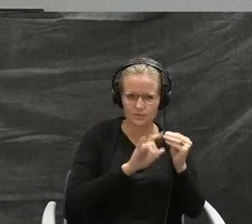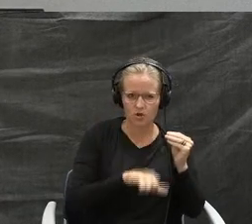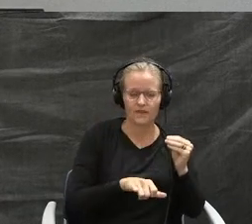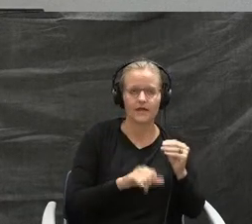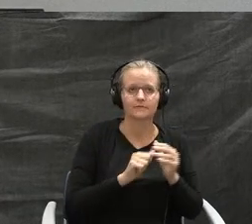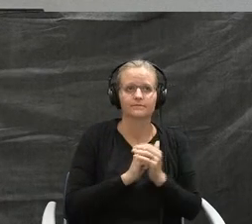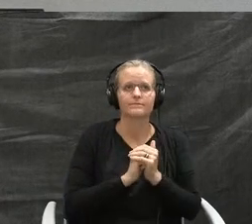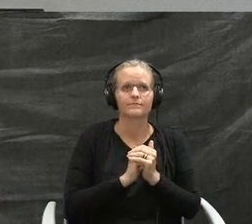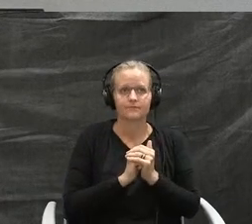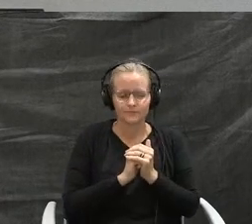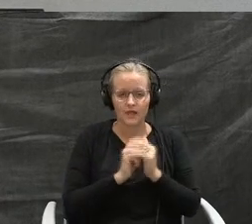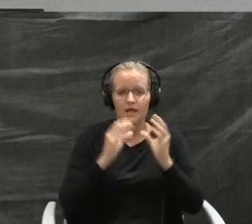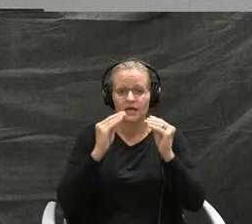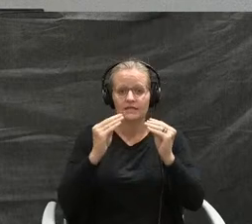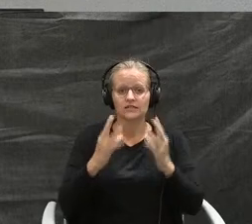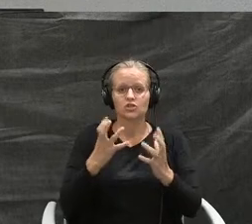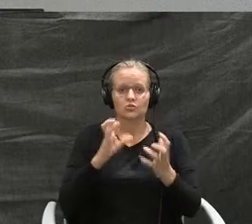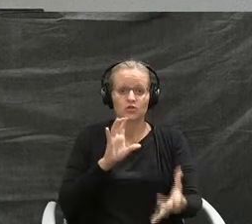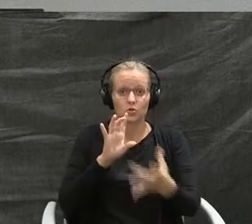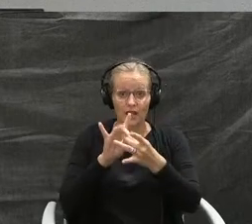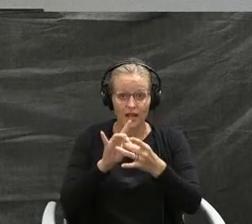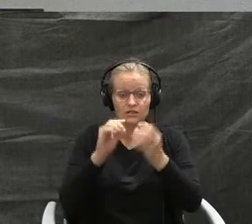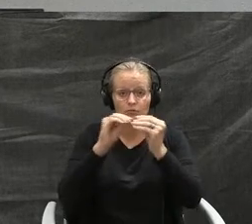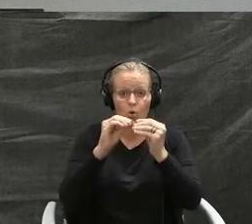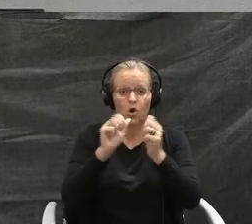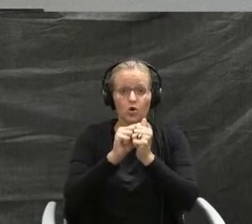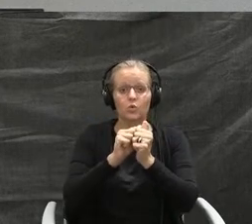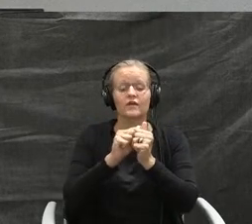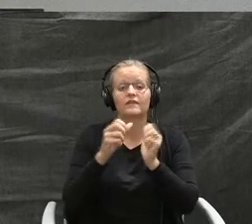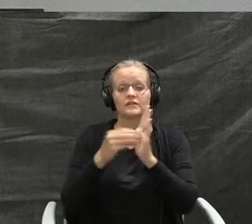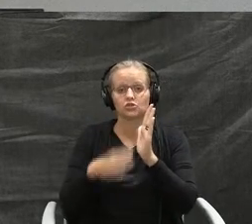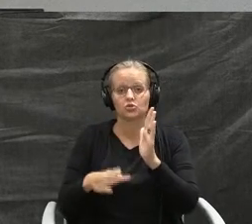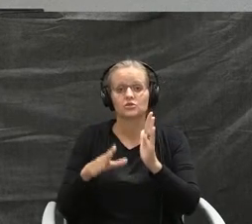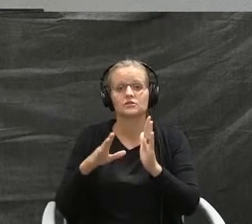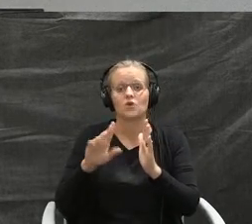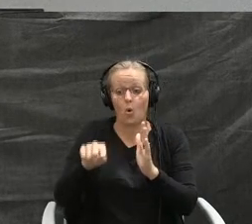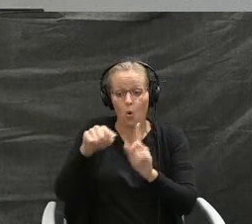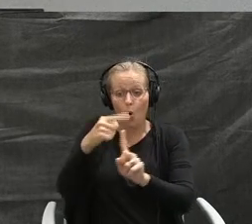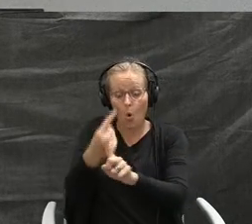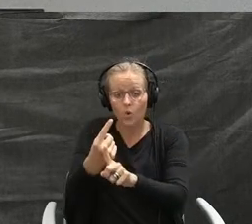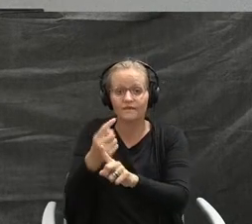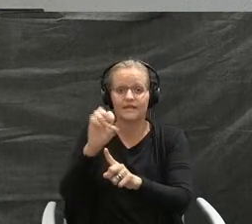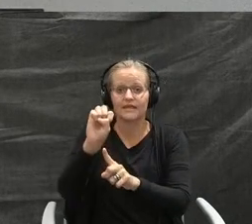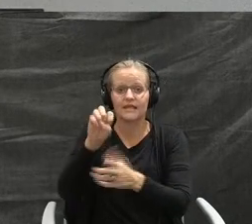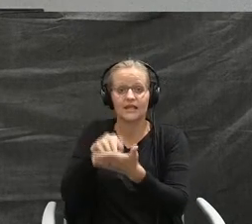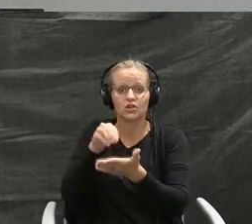much higher expectation of teachers to be in constant contact with students or E